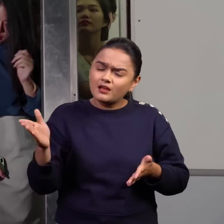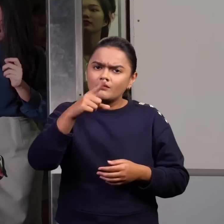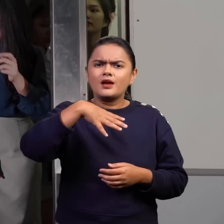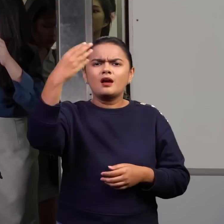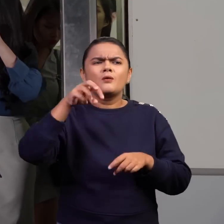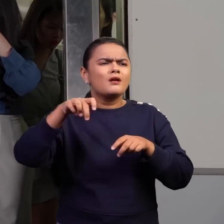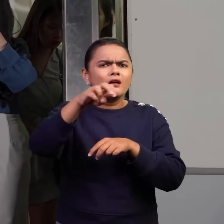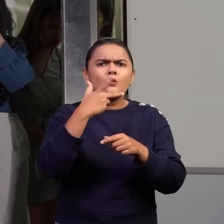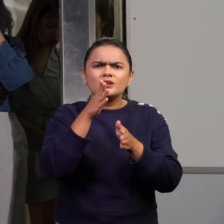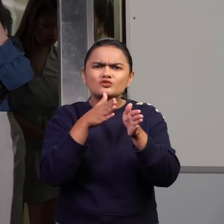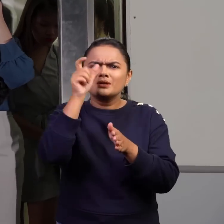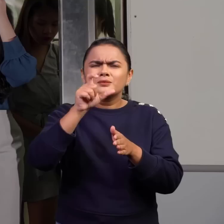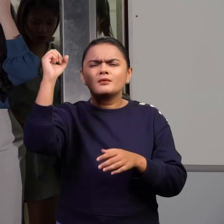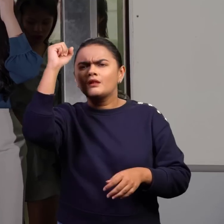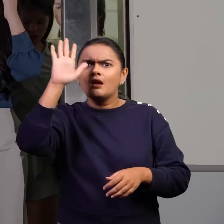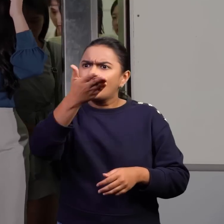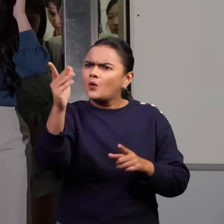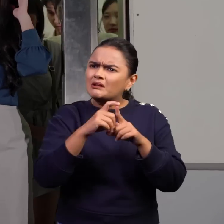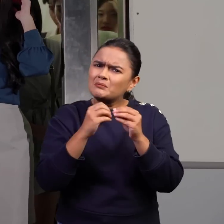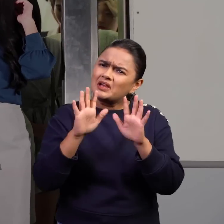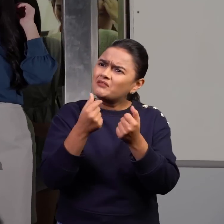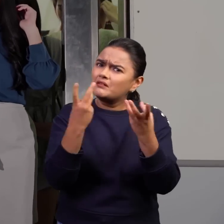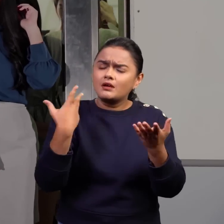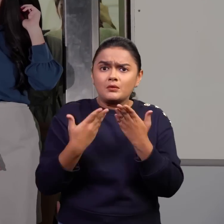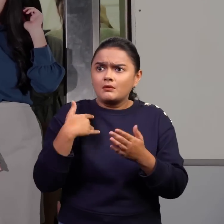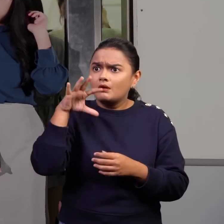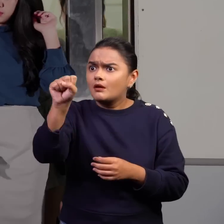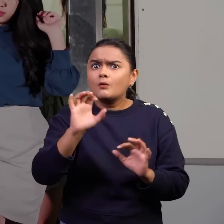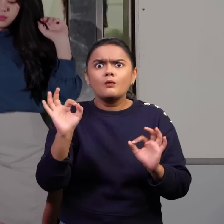If you travel every day, you'll come across many people in the train who are diabetic. We won't even know.